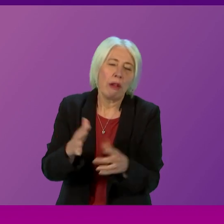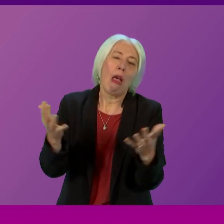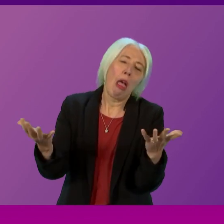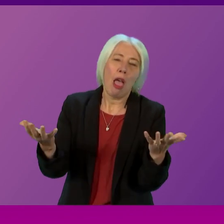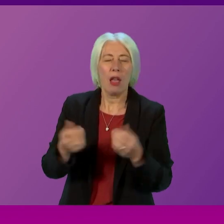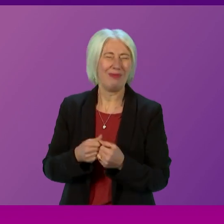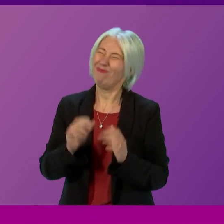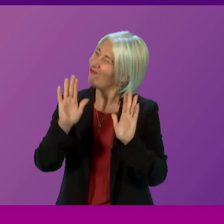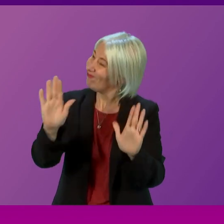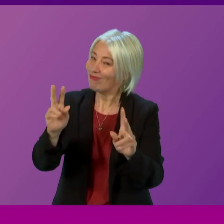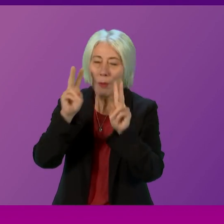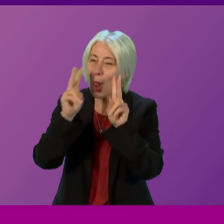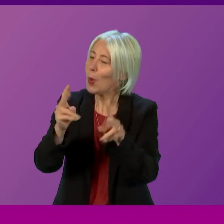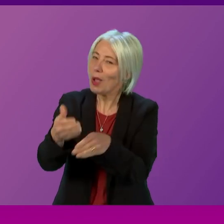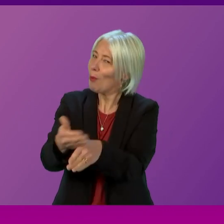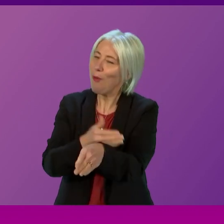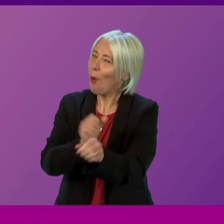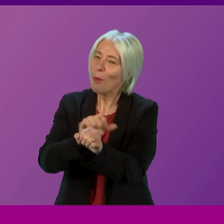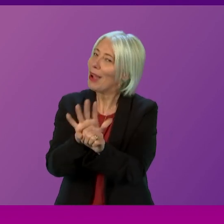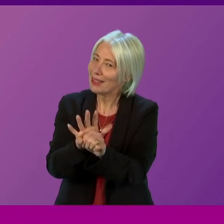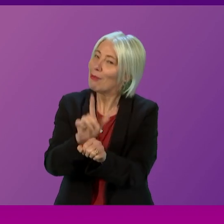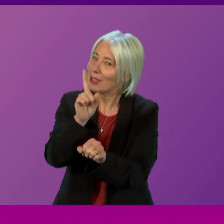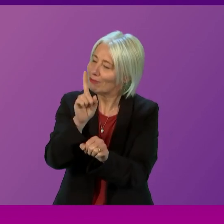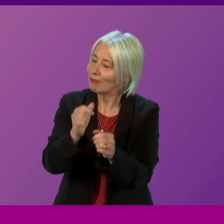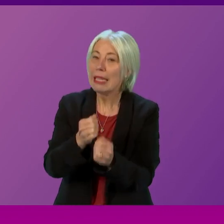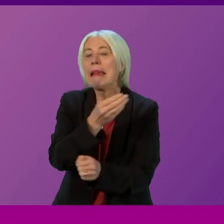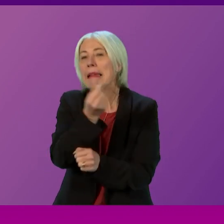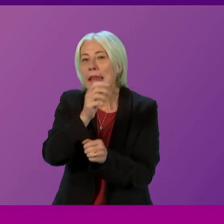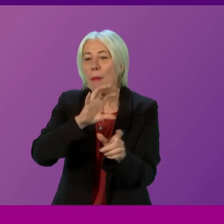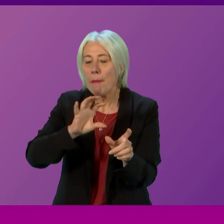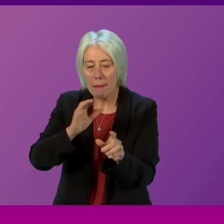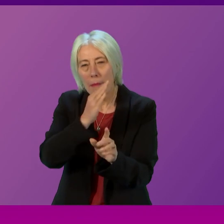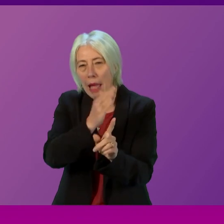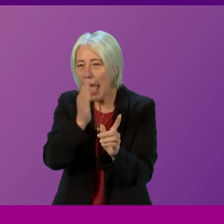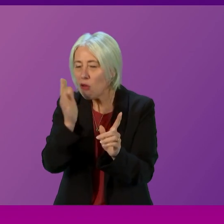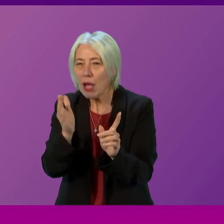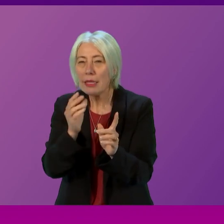Let us look at the pre-pandemic position. Even in the few areas where there was limited progress